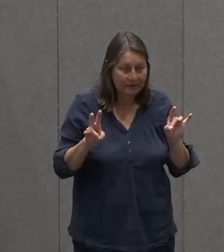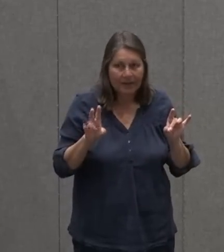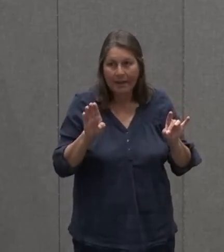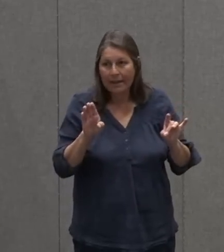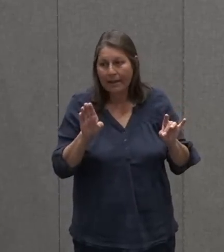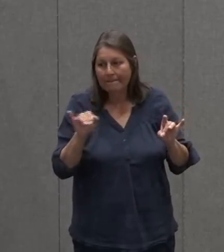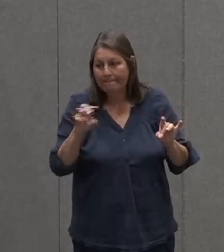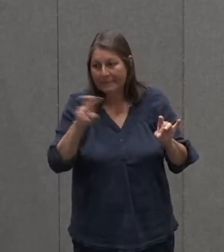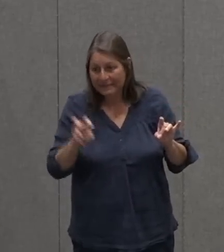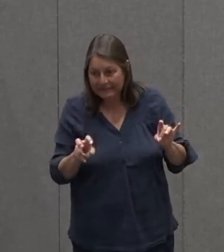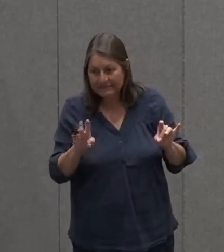Bizz buzz.